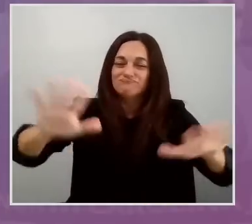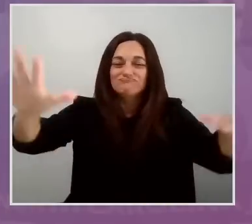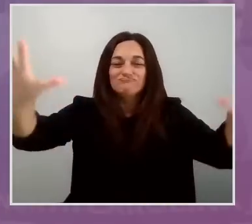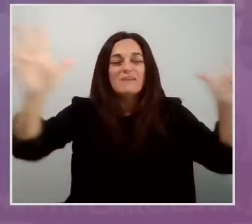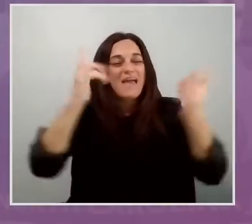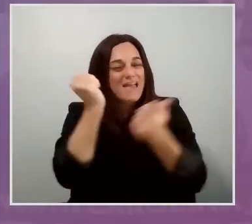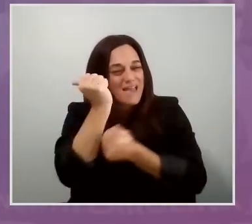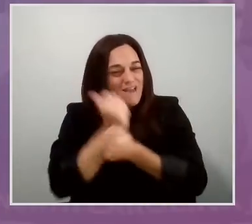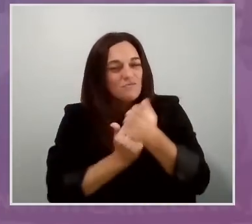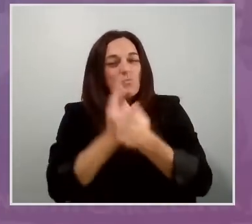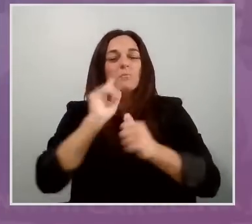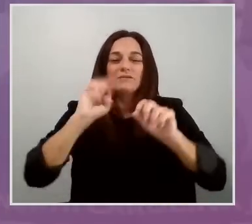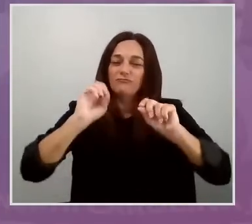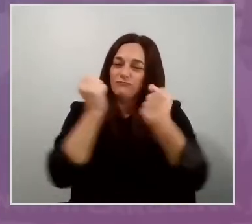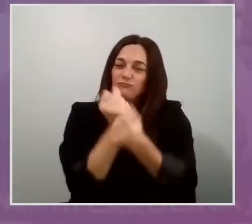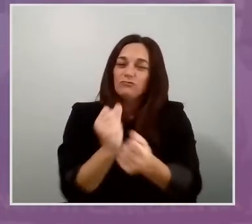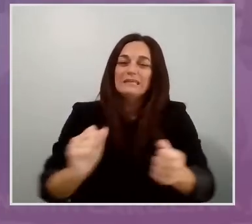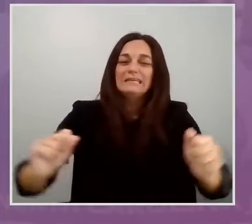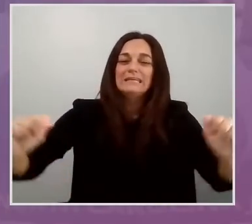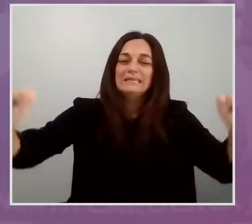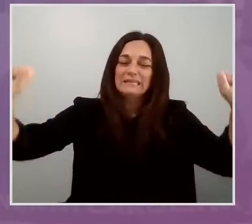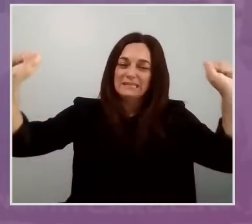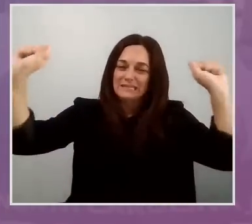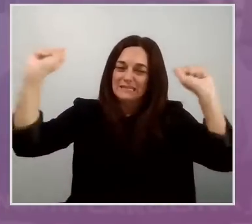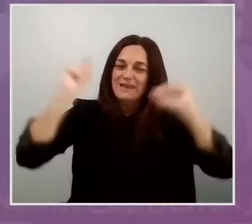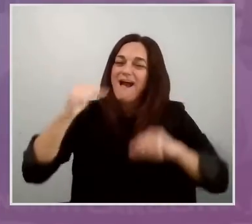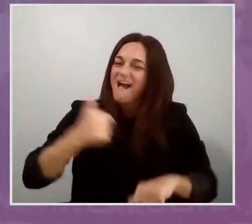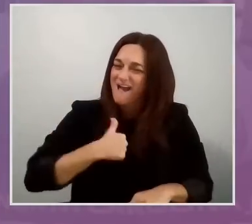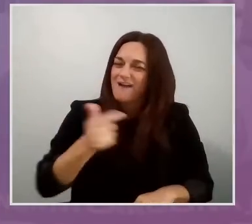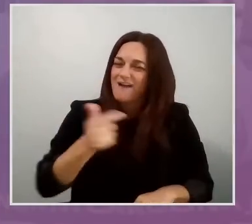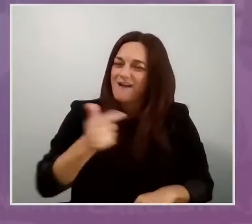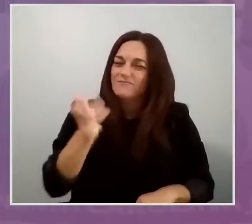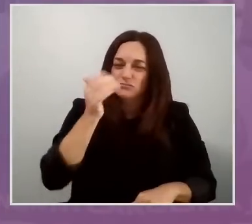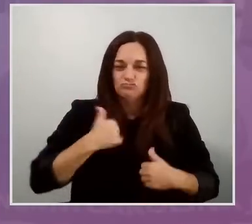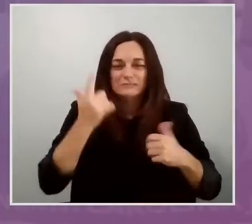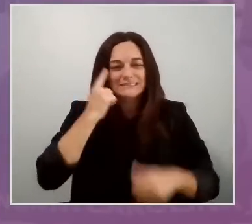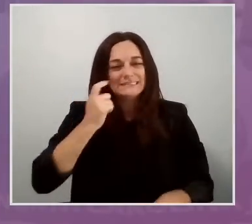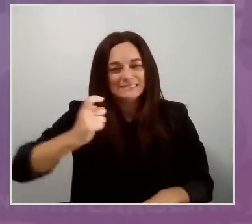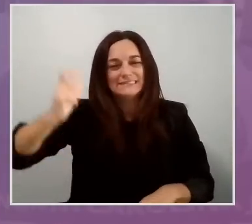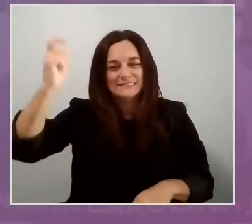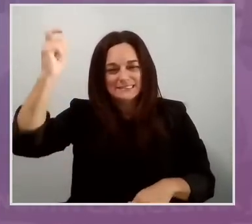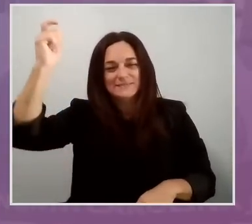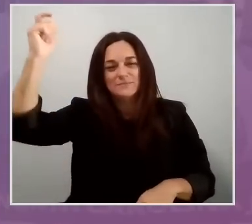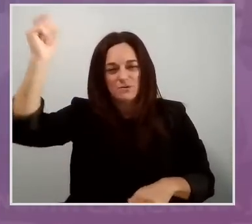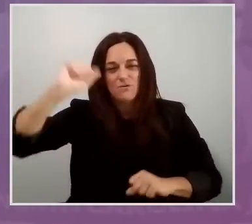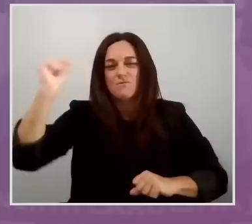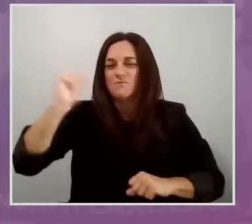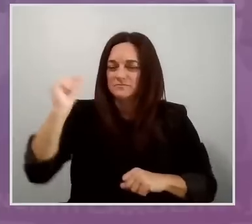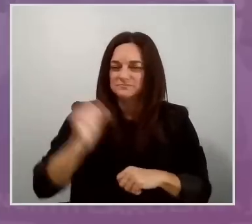I HAVE A DREAM. FREEDOM WILL RING, YES IT